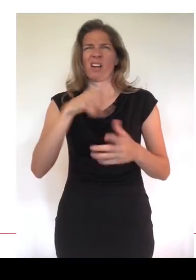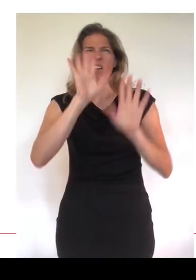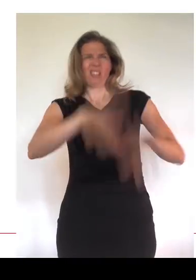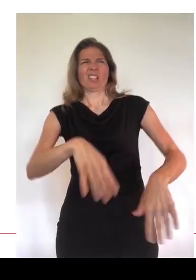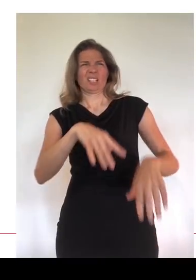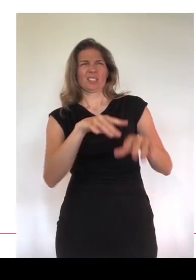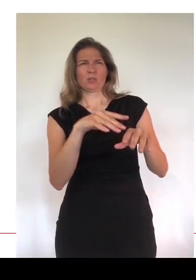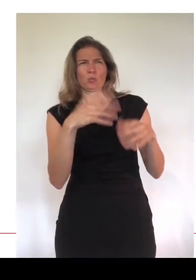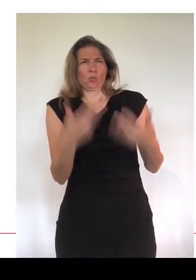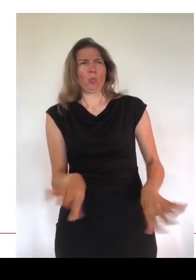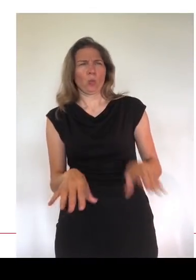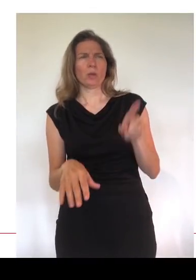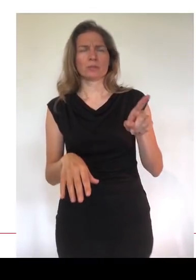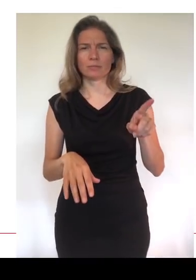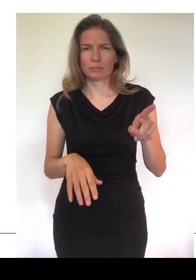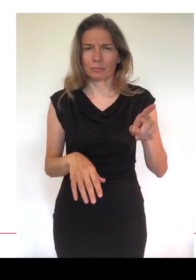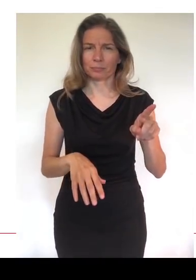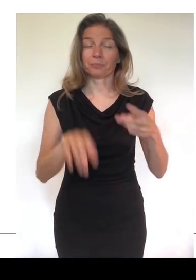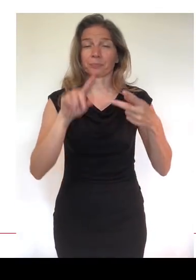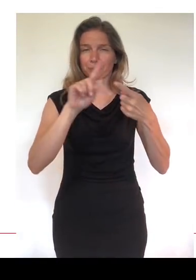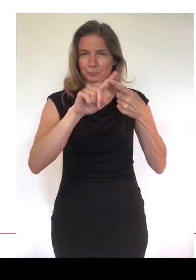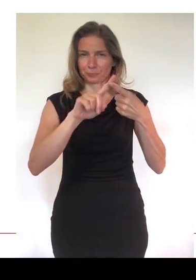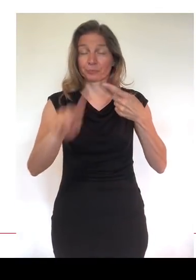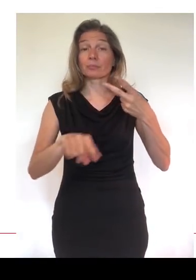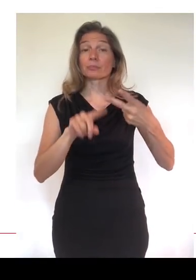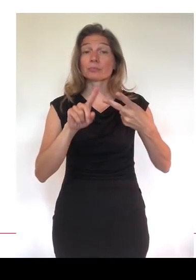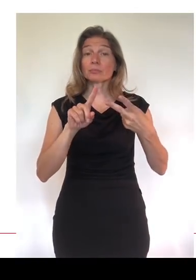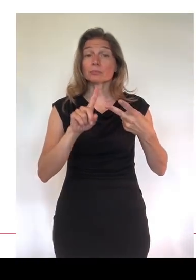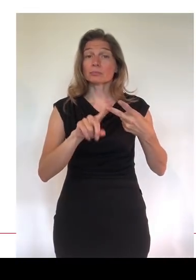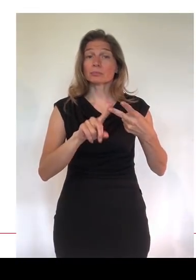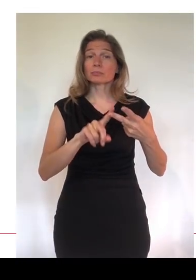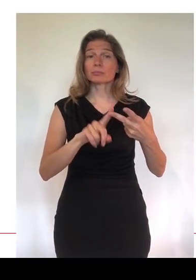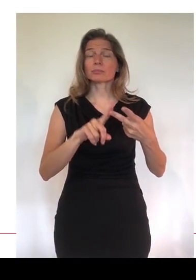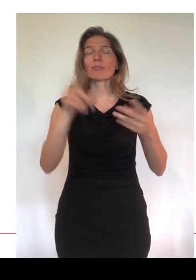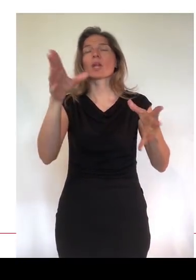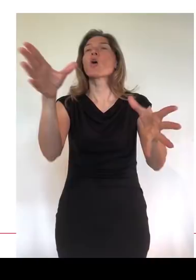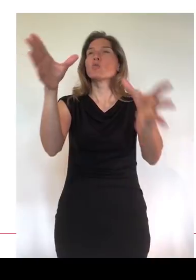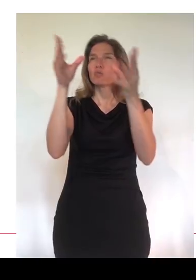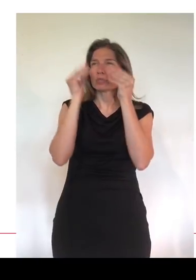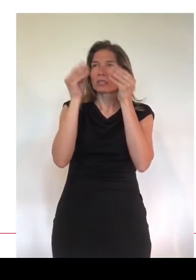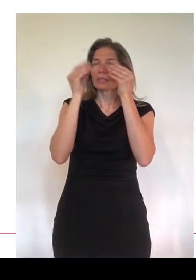or when they do want something the second category is receptive skills so